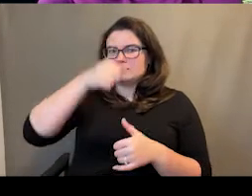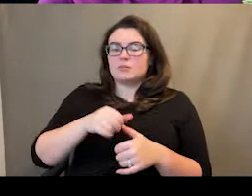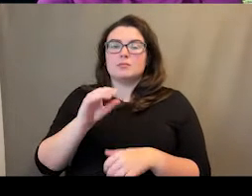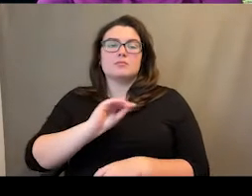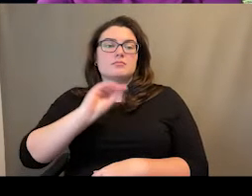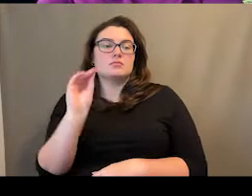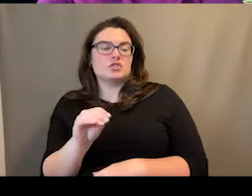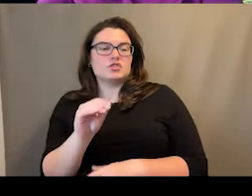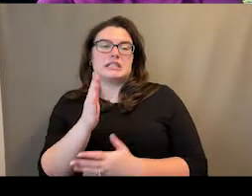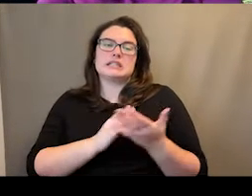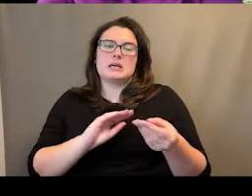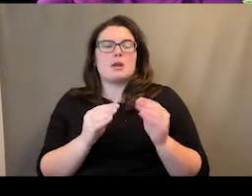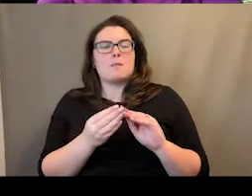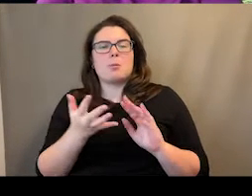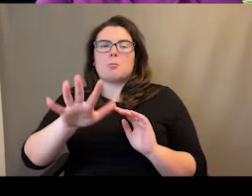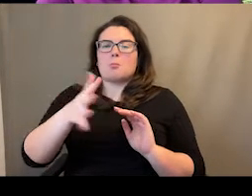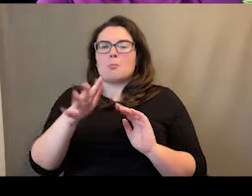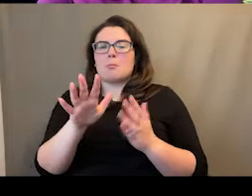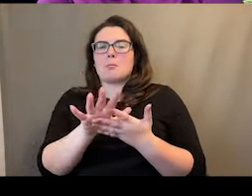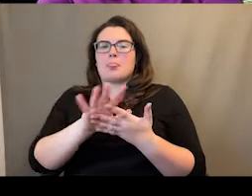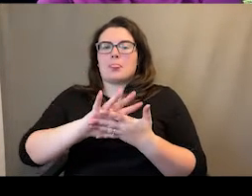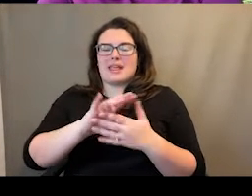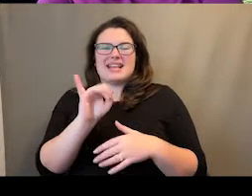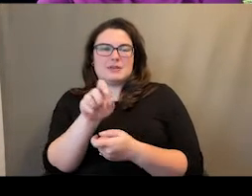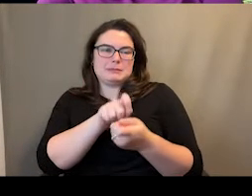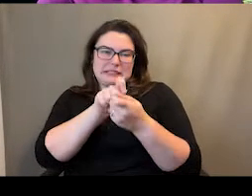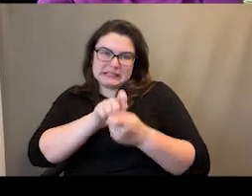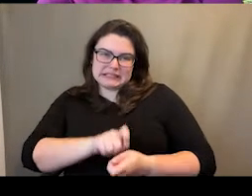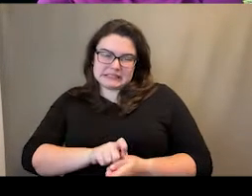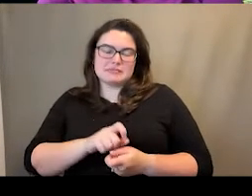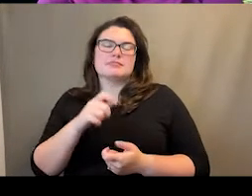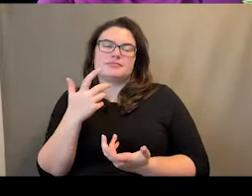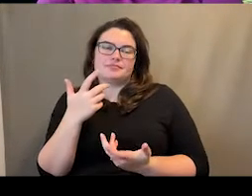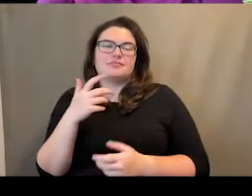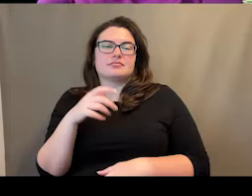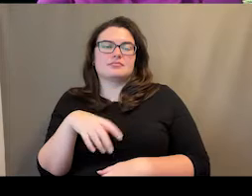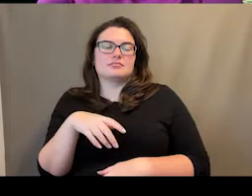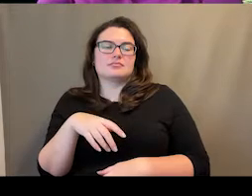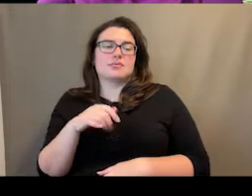Some of the numbers may be a little bit off if you're particular about that. Because when we talk about the awards,